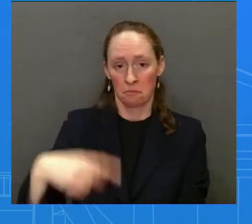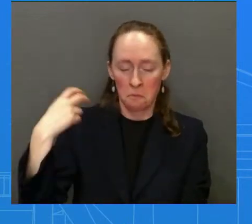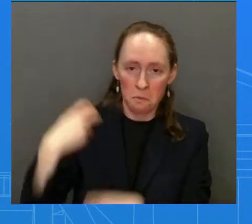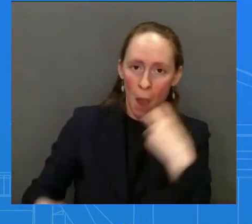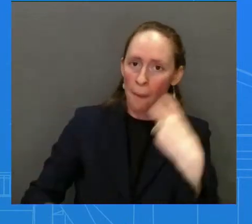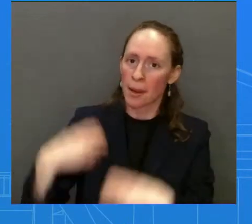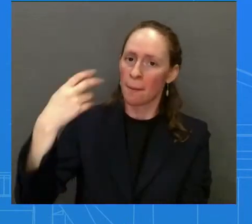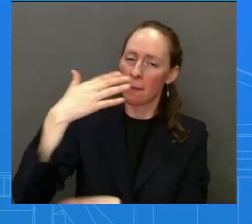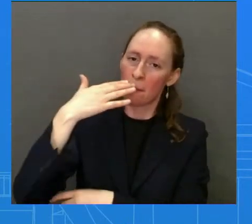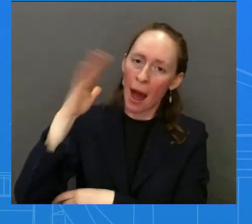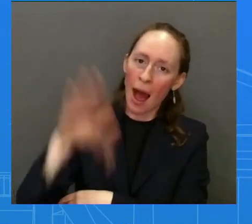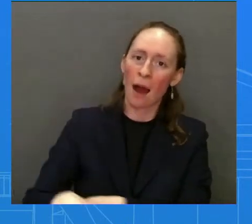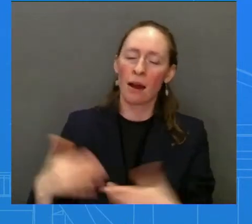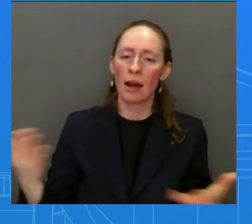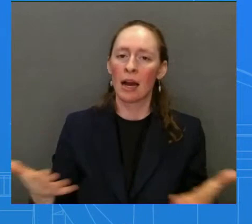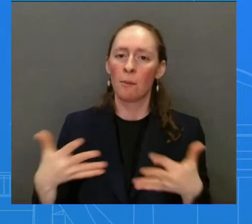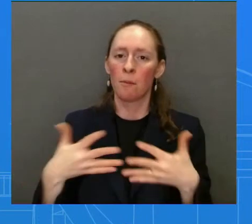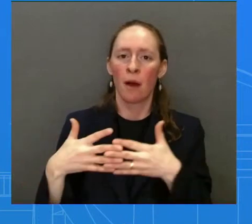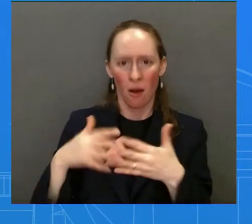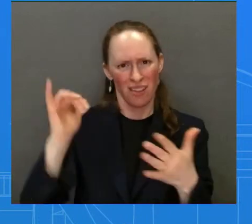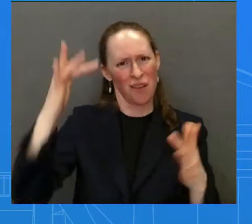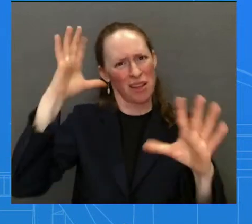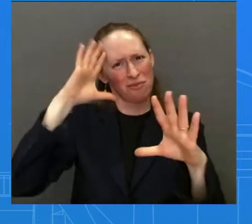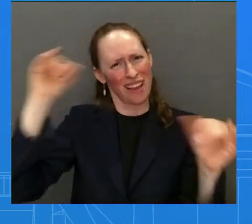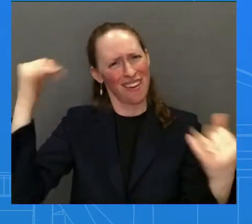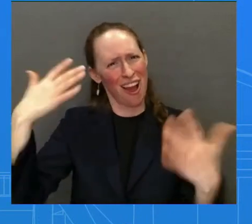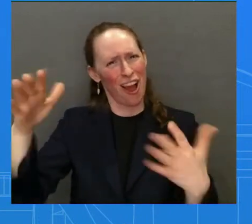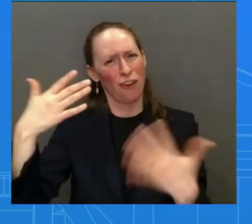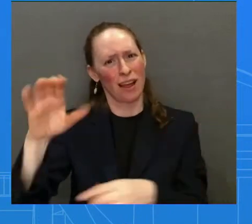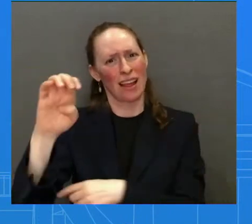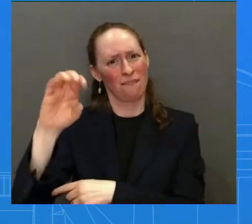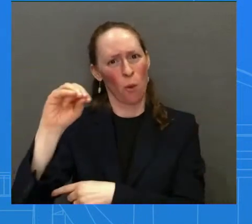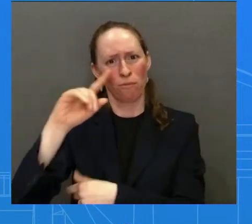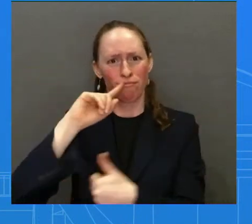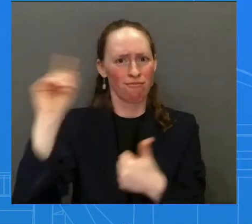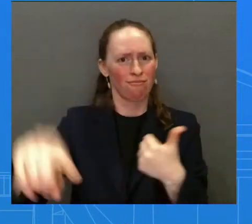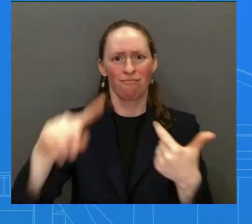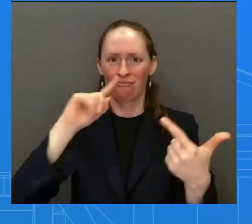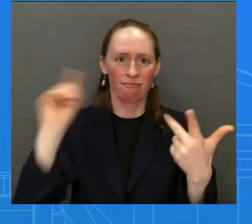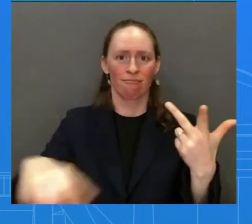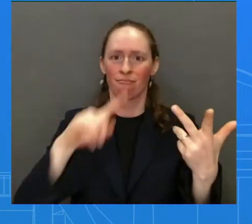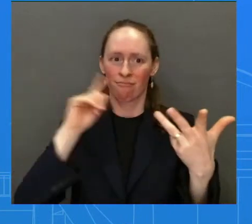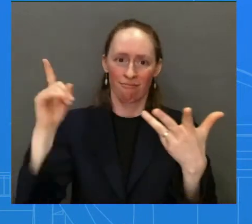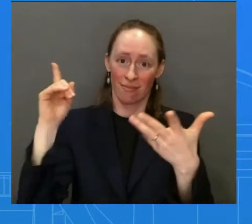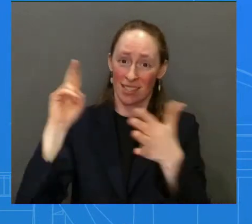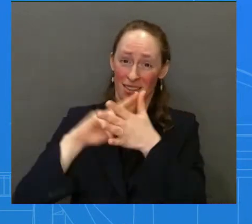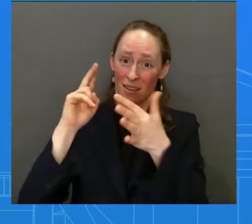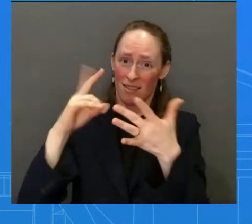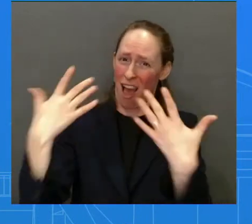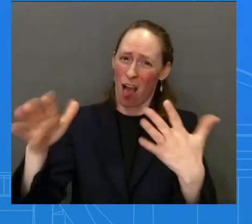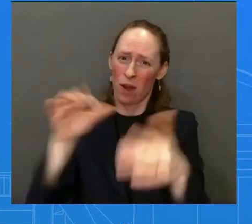when it comes to gun violence -- because he's taken this seriously. Don't have -- I don't have anything to read out to you at this time.